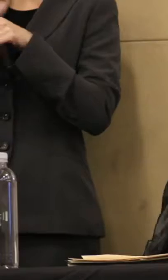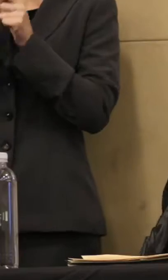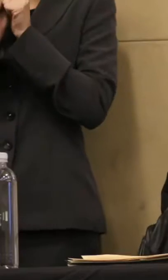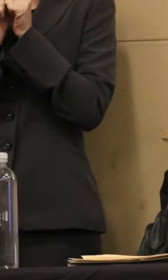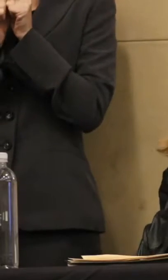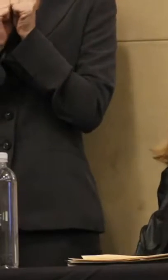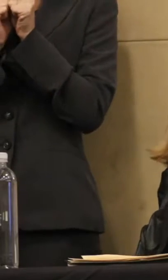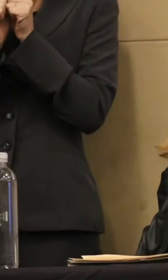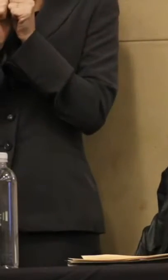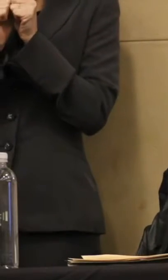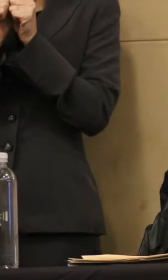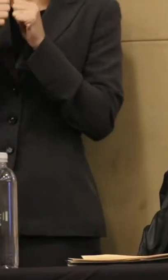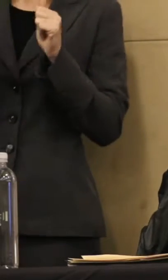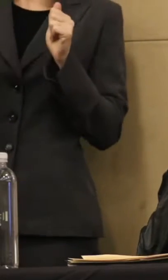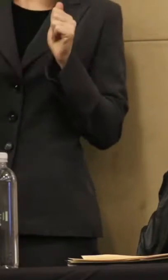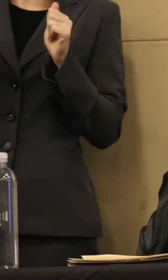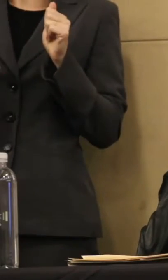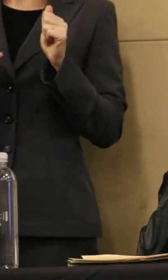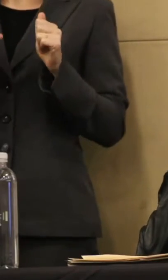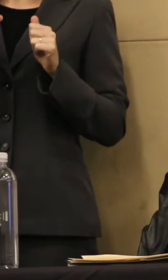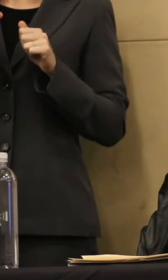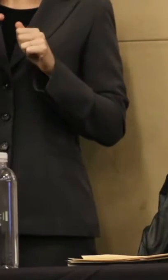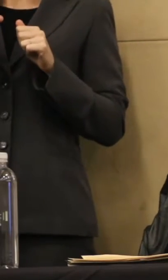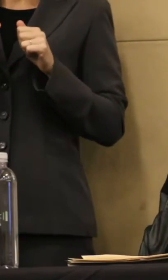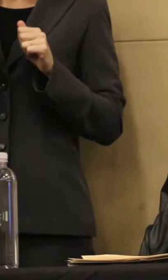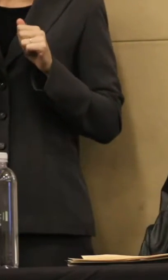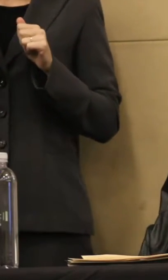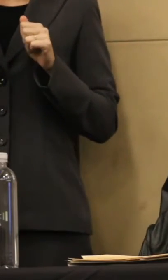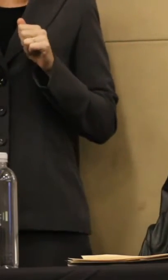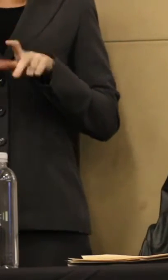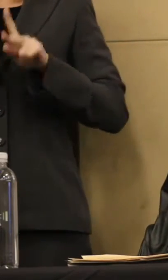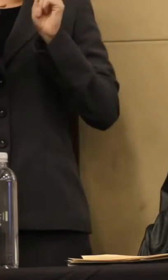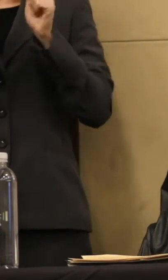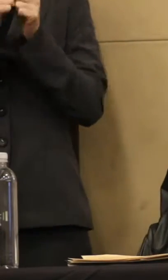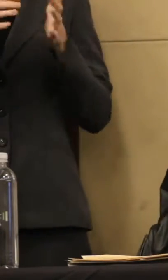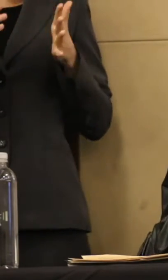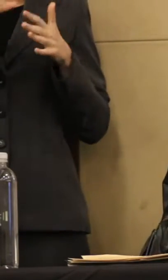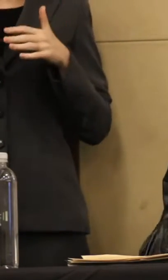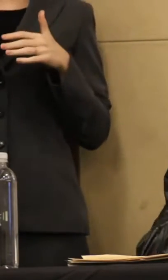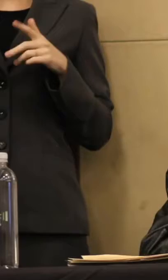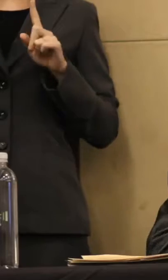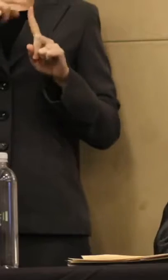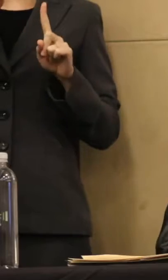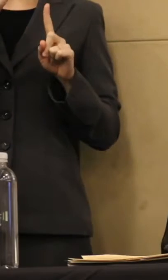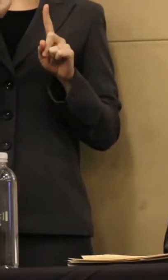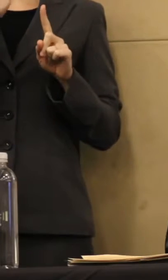So, even for people without disabilities the unemployment rate is about twice as high,